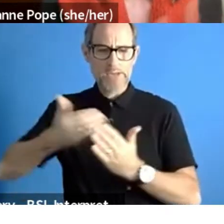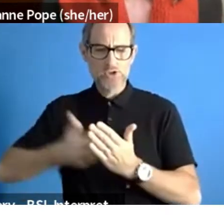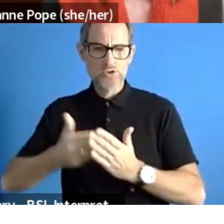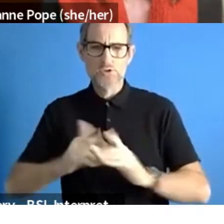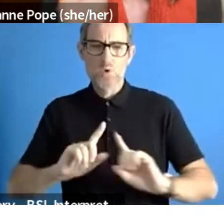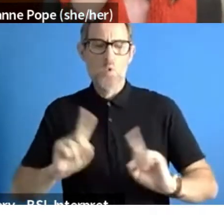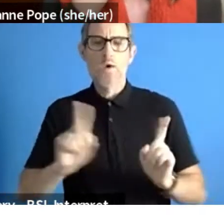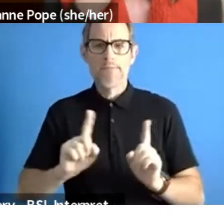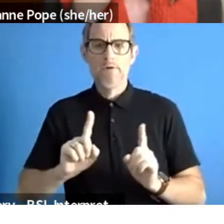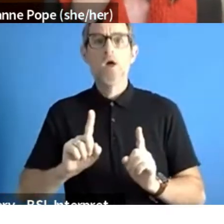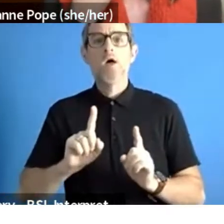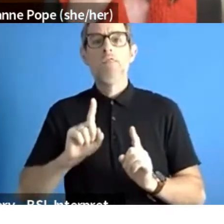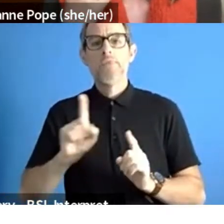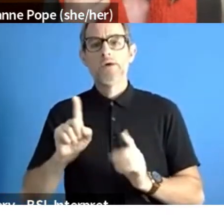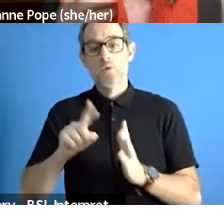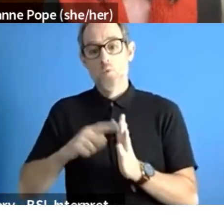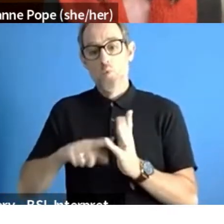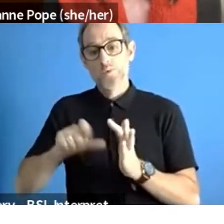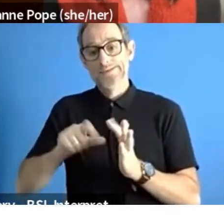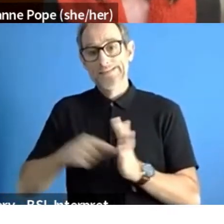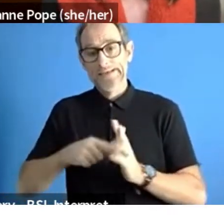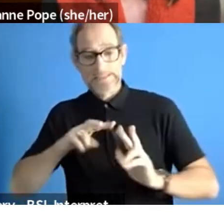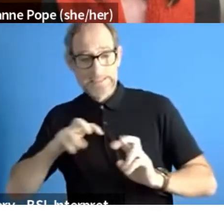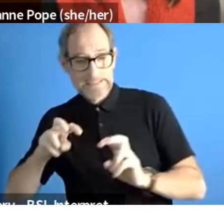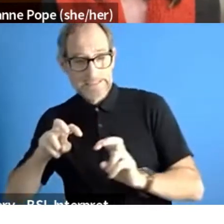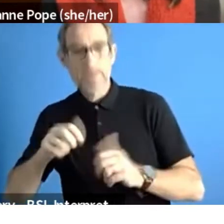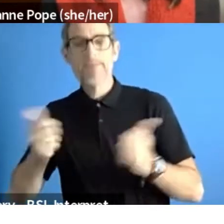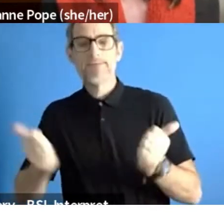Ic see on the right